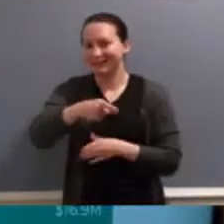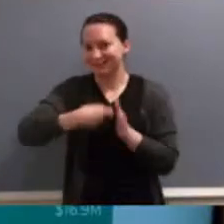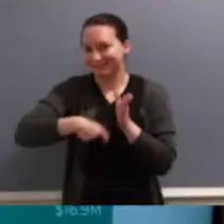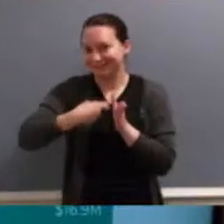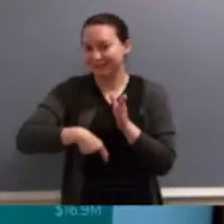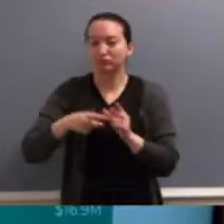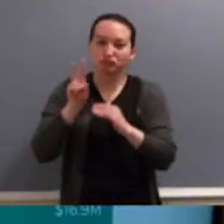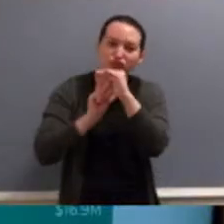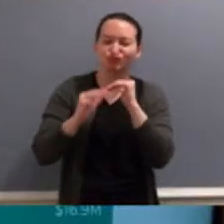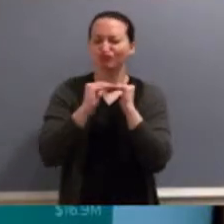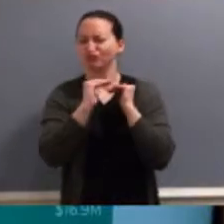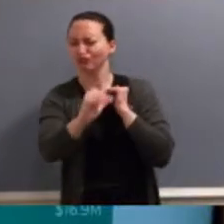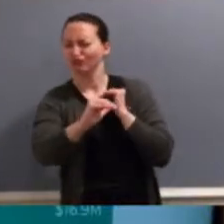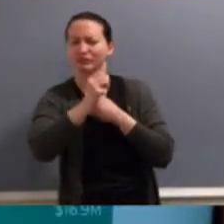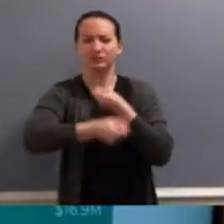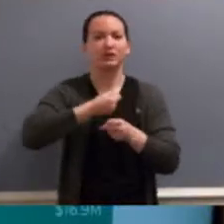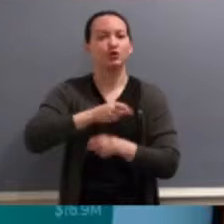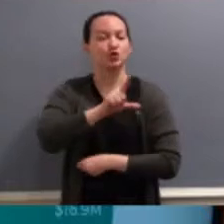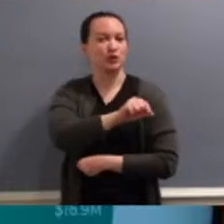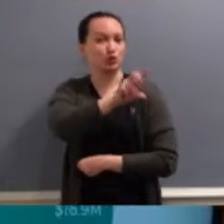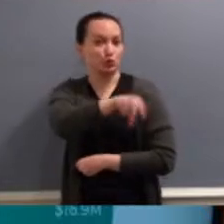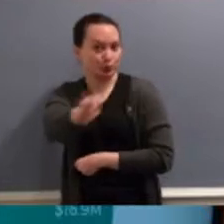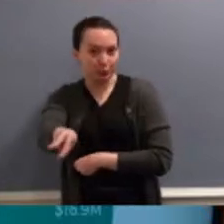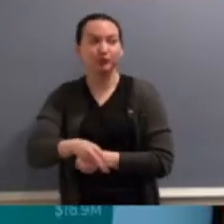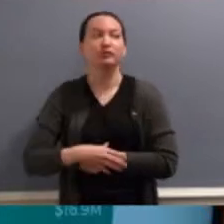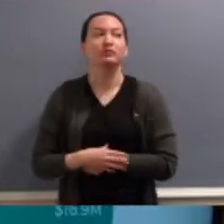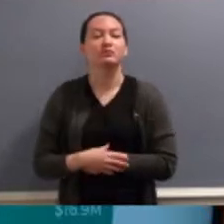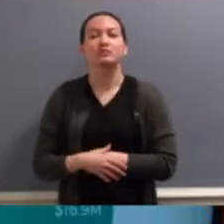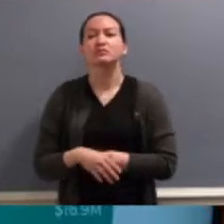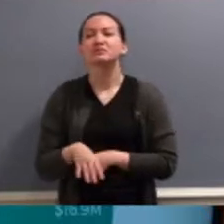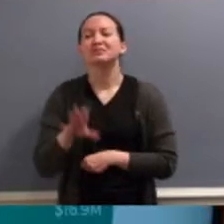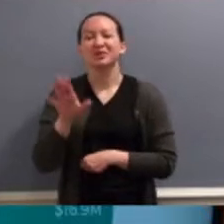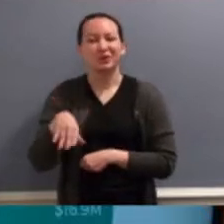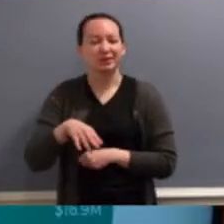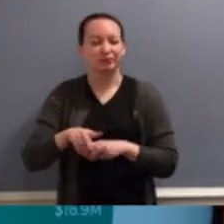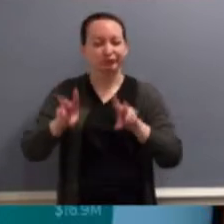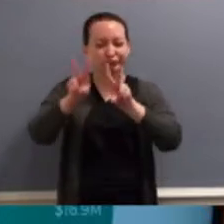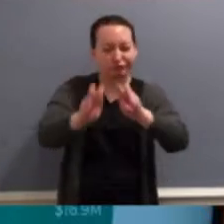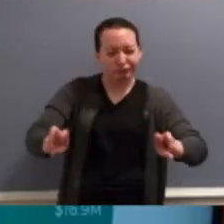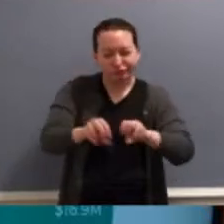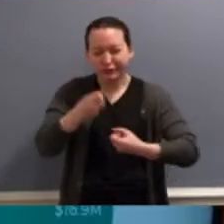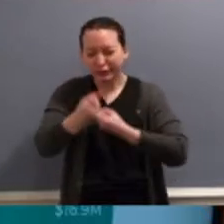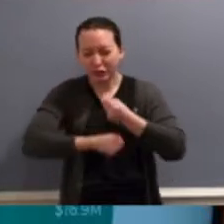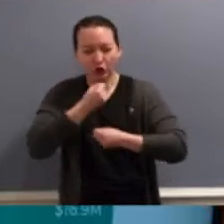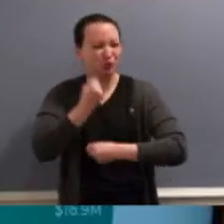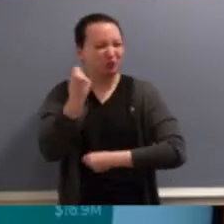it pretty stable in 2022 we are coming off of a reassessment year a year or so ago so we are